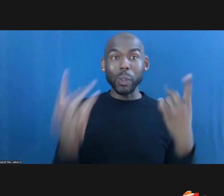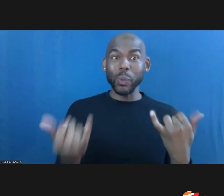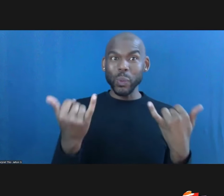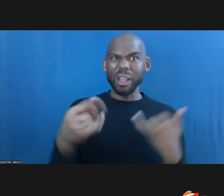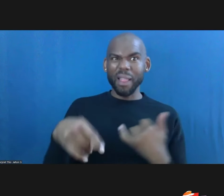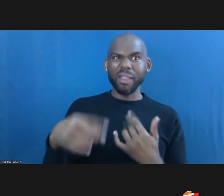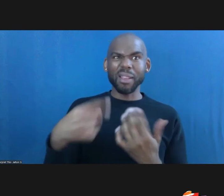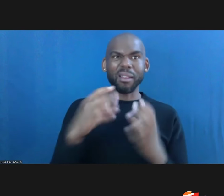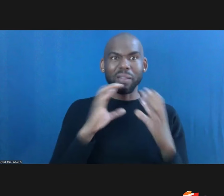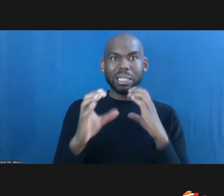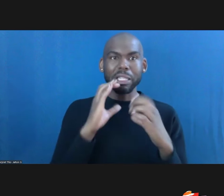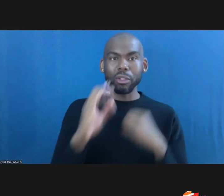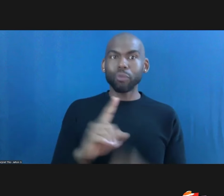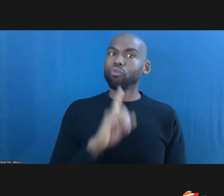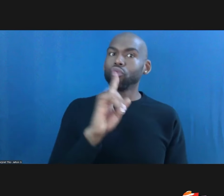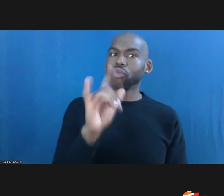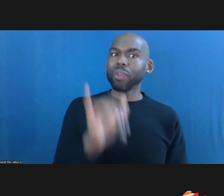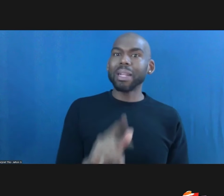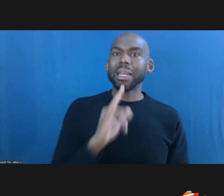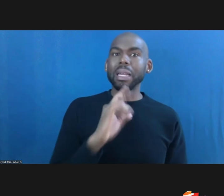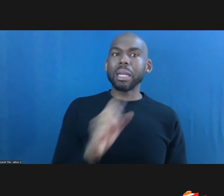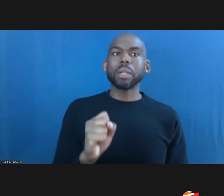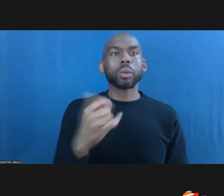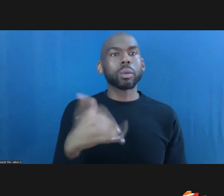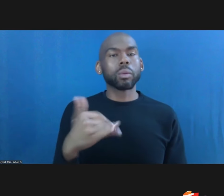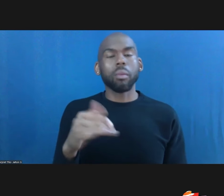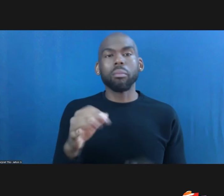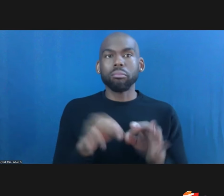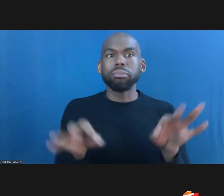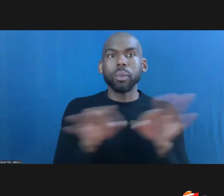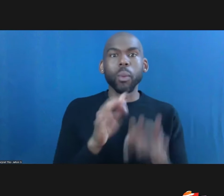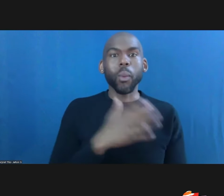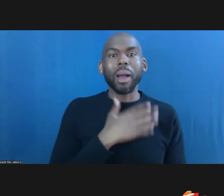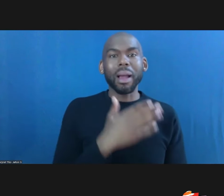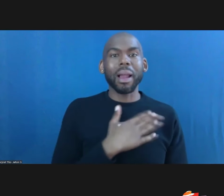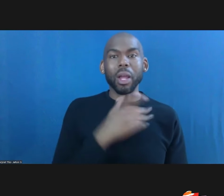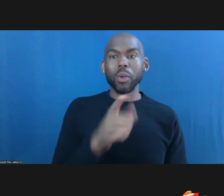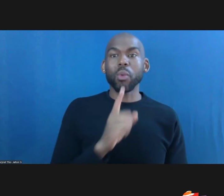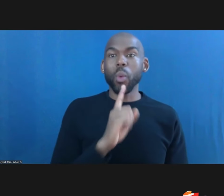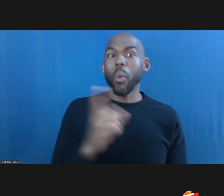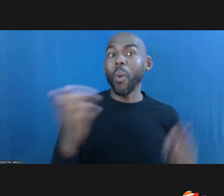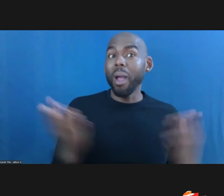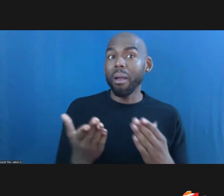really is so vital, and we're so glad that you're here with us to have it.